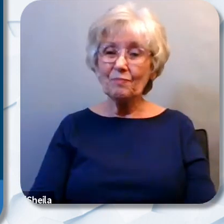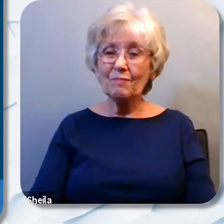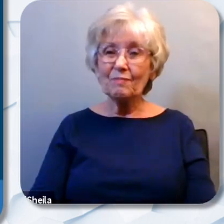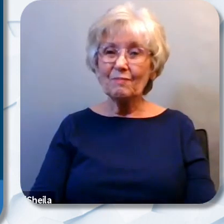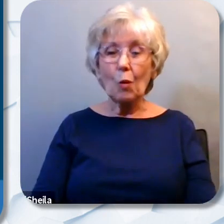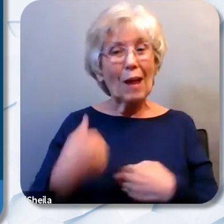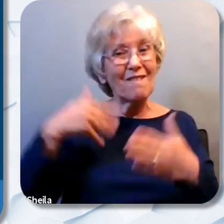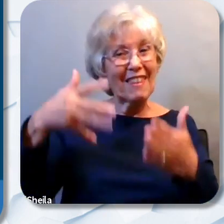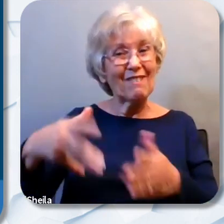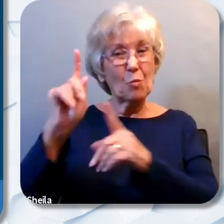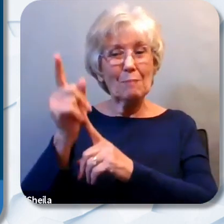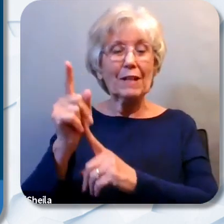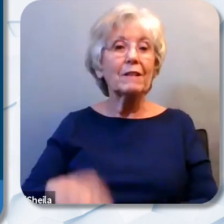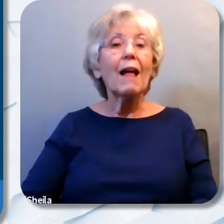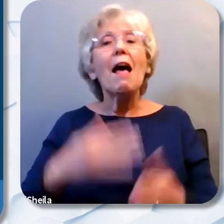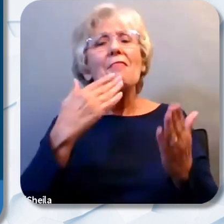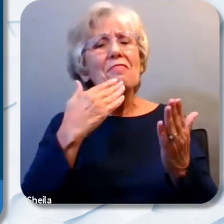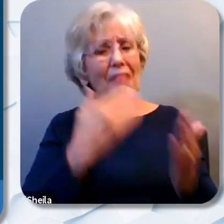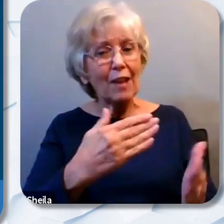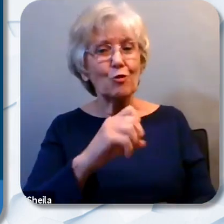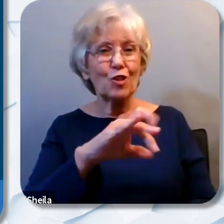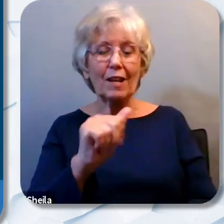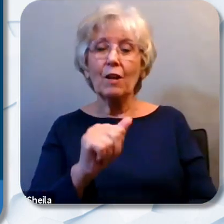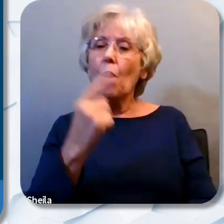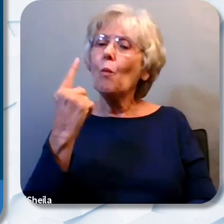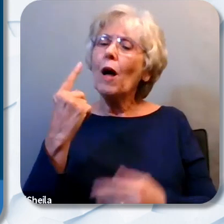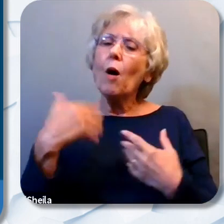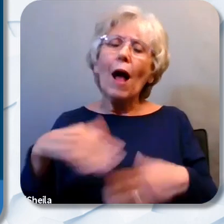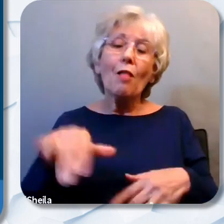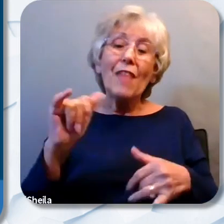a minute. Sarah Neville-Morgan: Thank you so much, Sheila. What an amazing discussion, thank you all